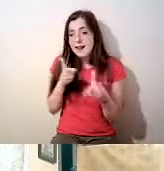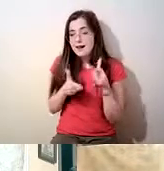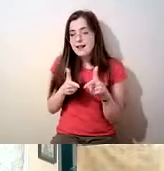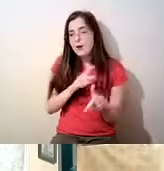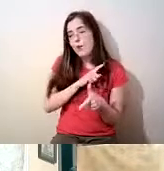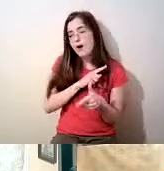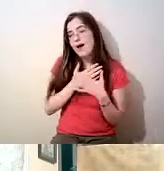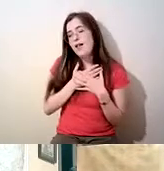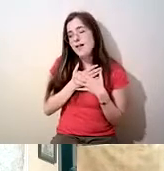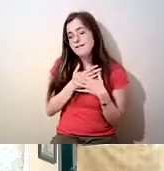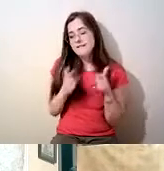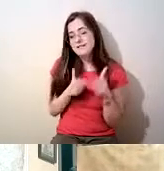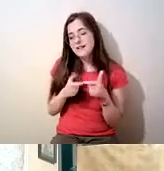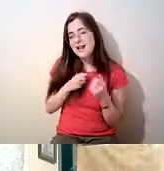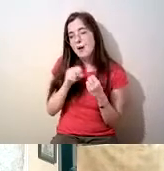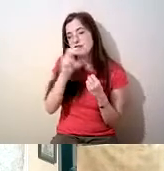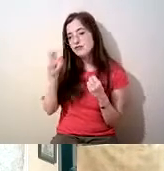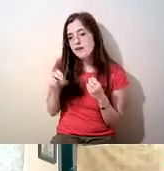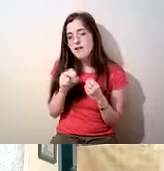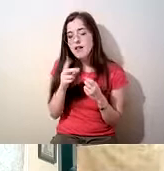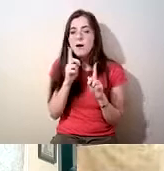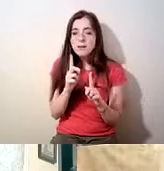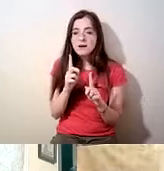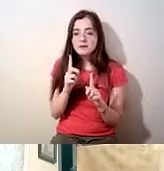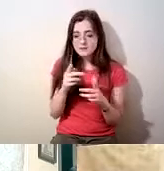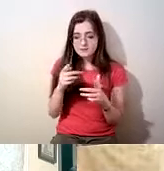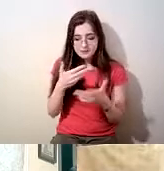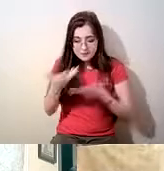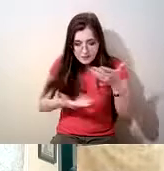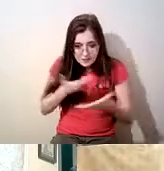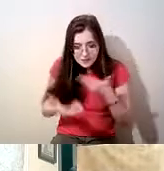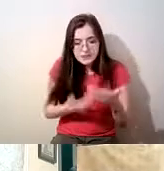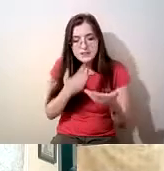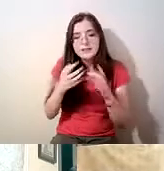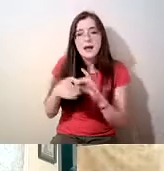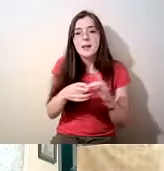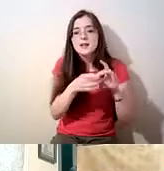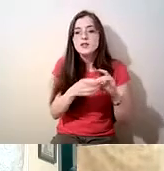around but also because in these discussions of active travel cycling comes to the forefront and